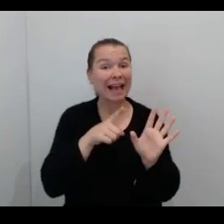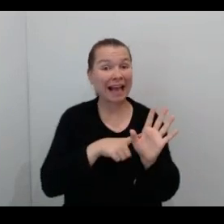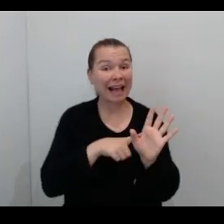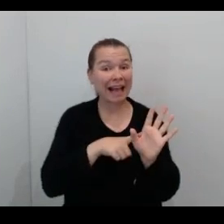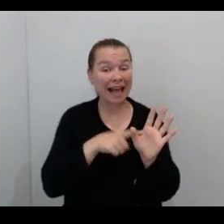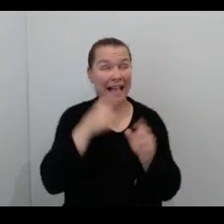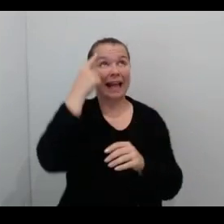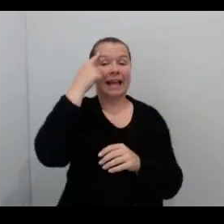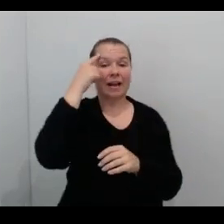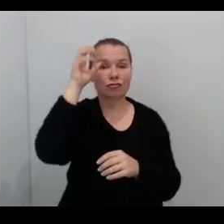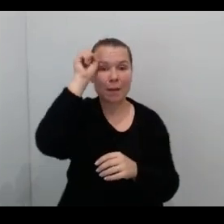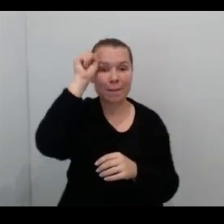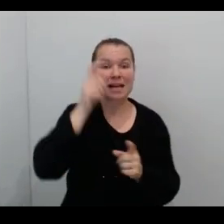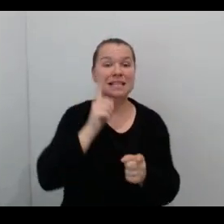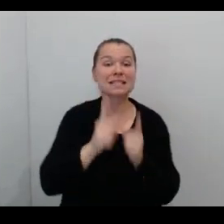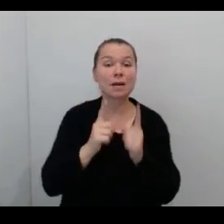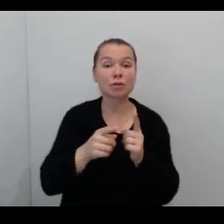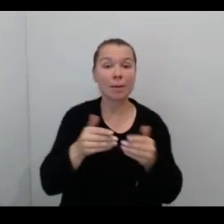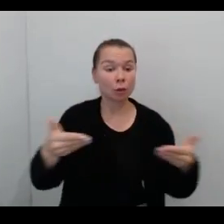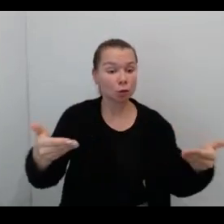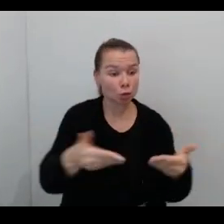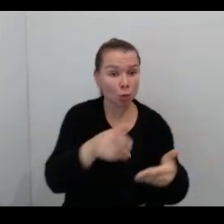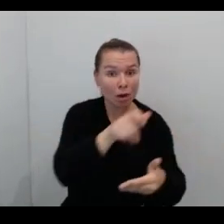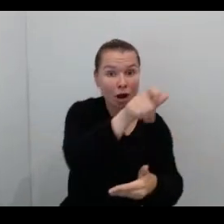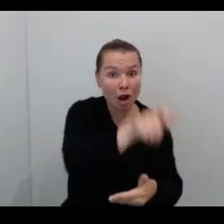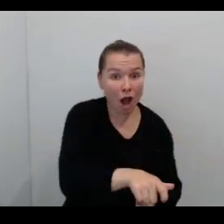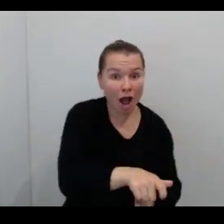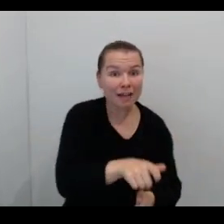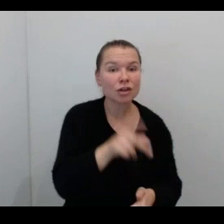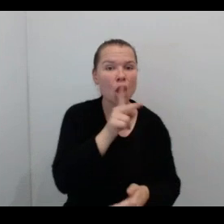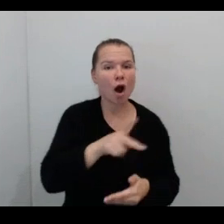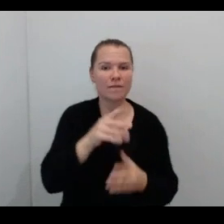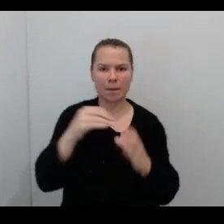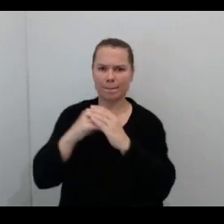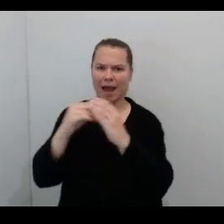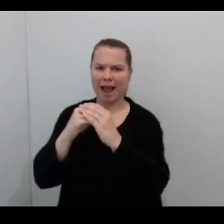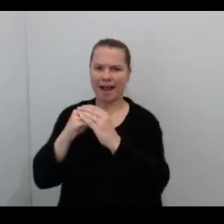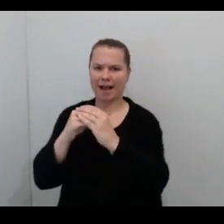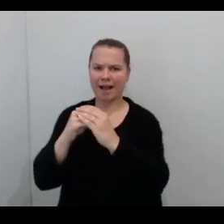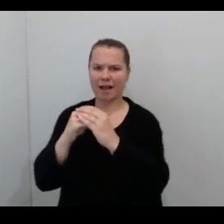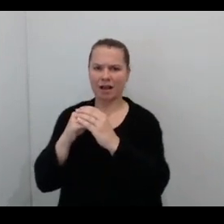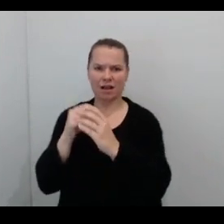make hardship offers that are cookie cutter, three months off without having to make a